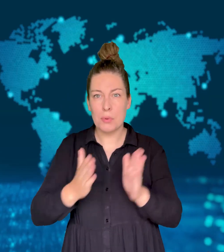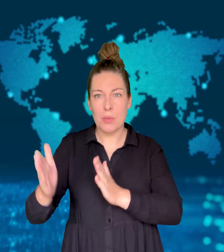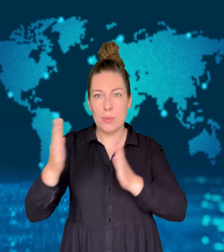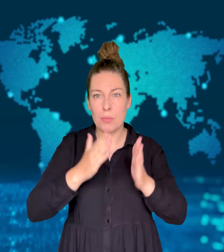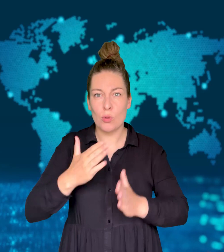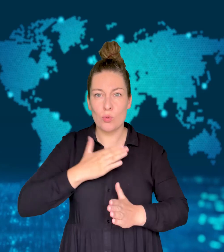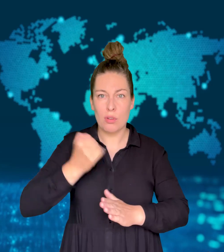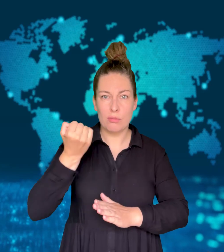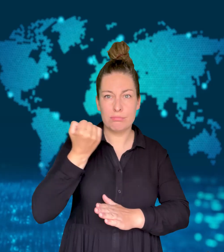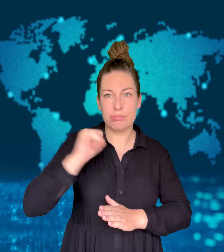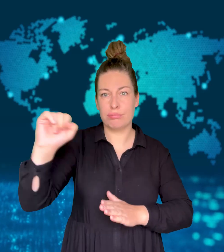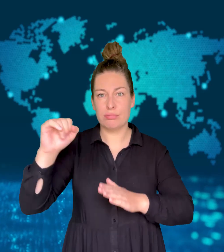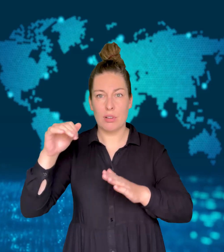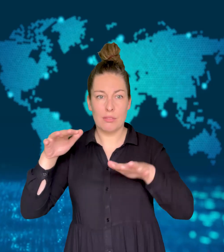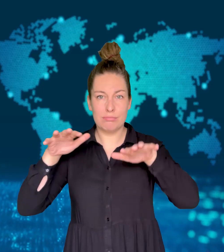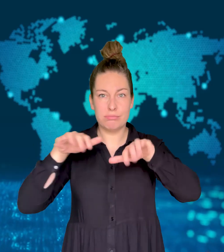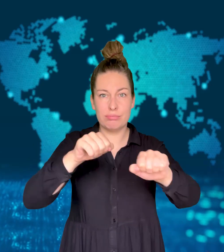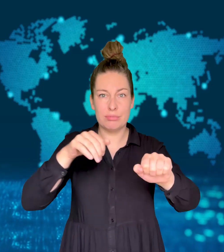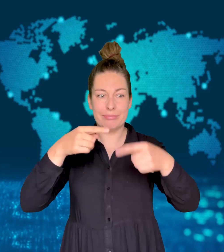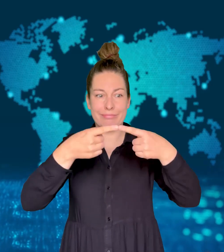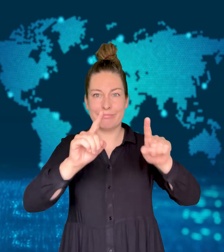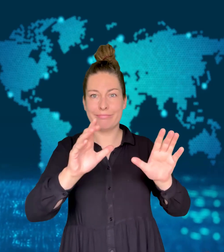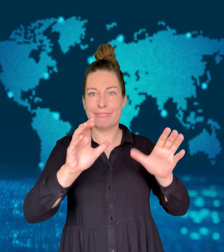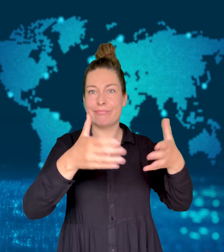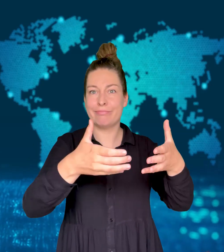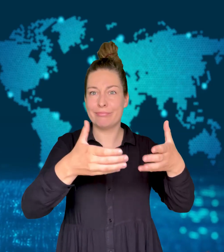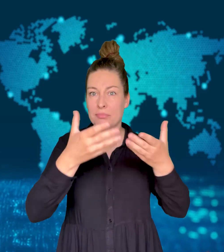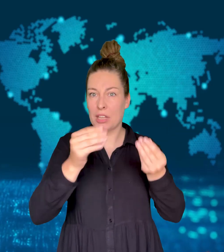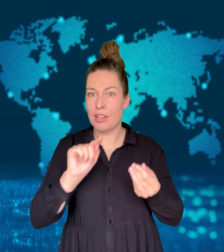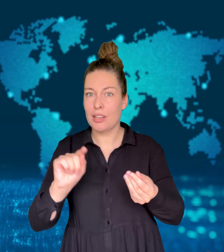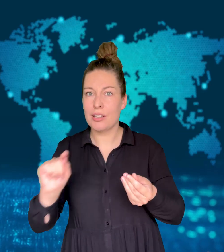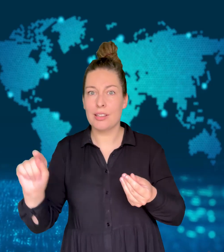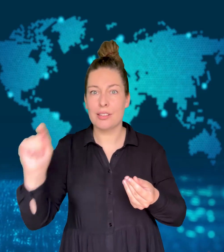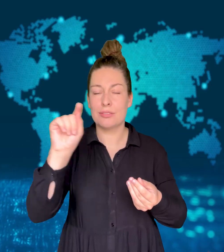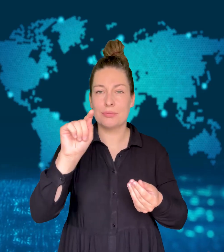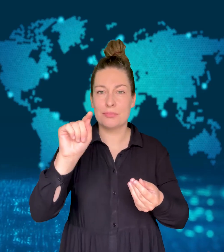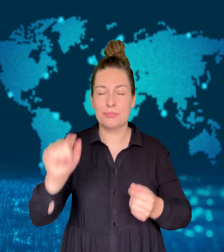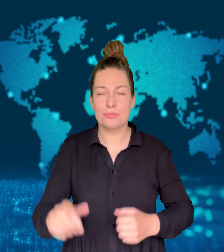in several prisons across different states in Ecuador.